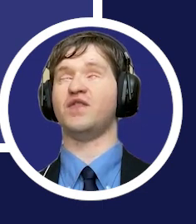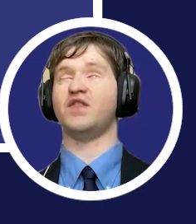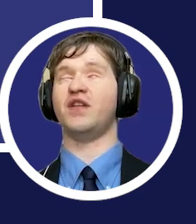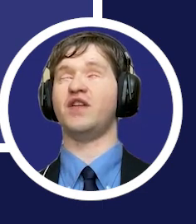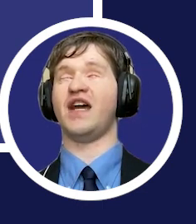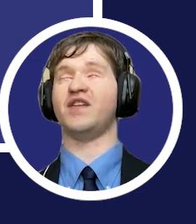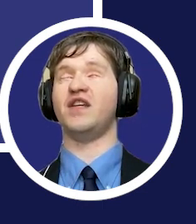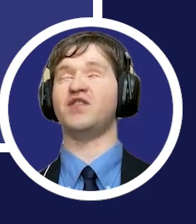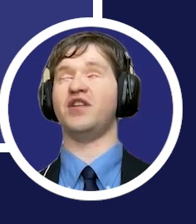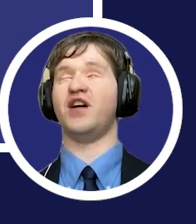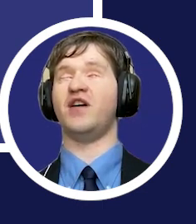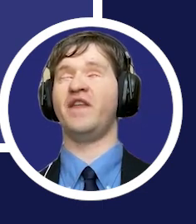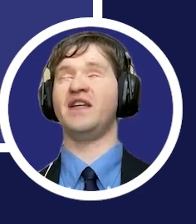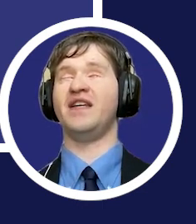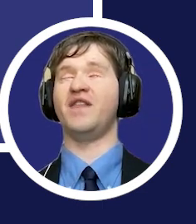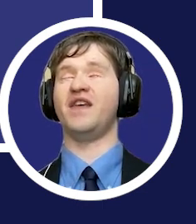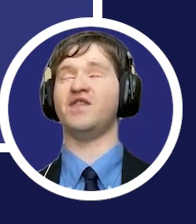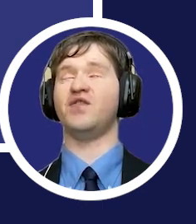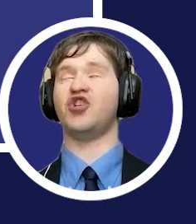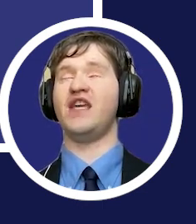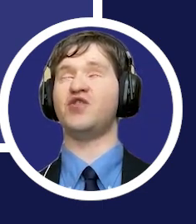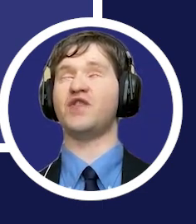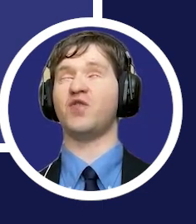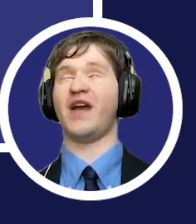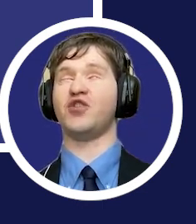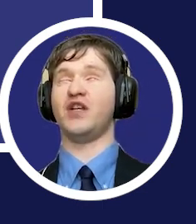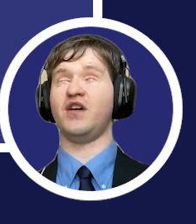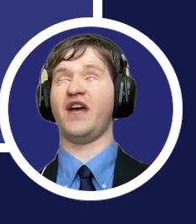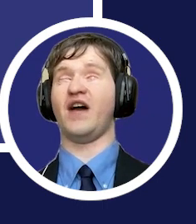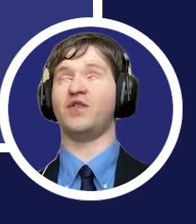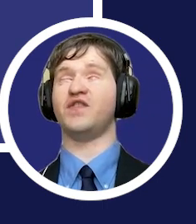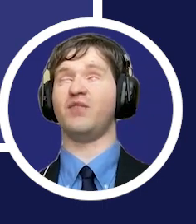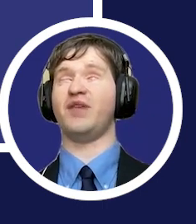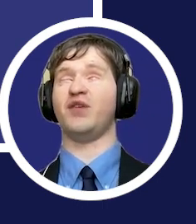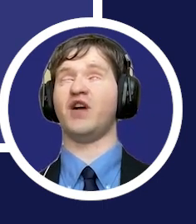with Disabilities Act into law, and this changed the direction of how disabled people